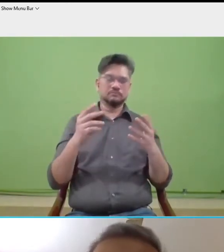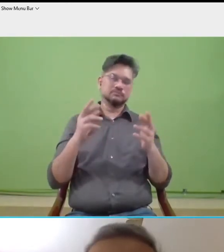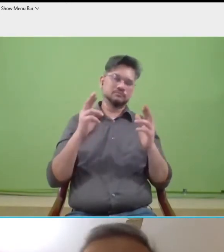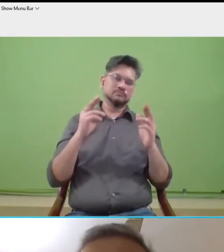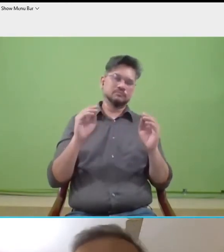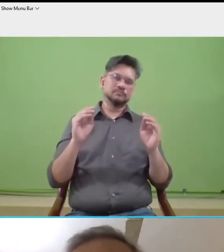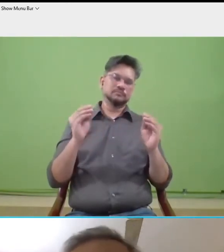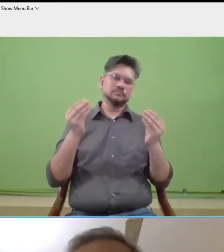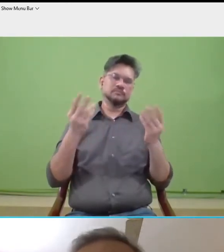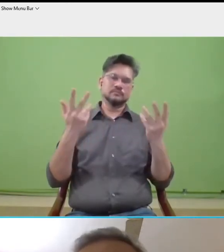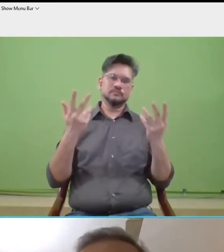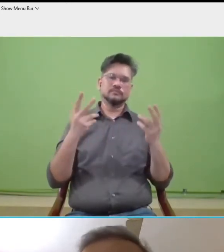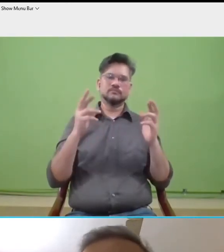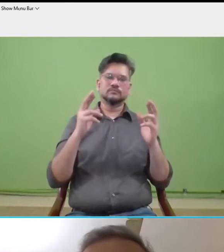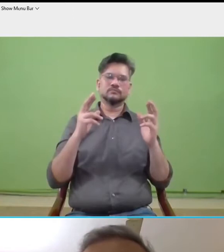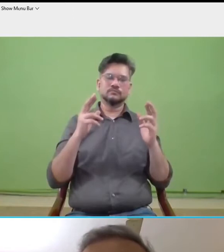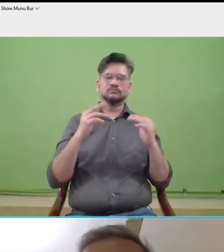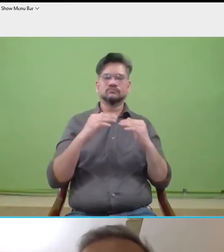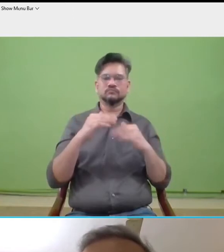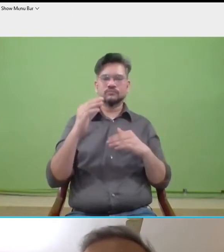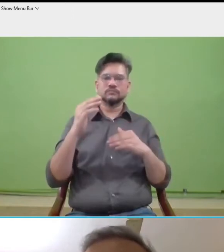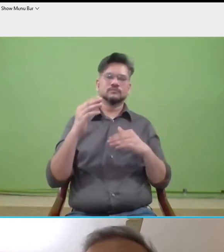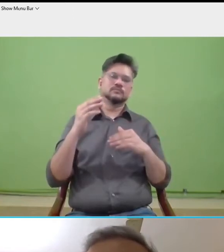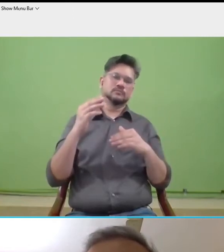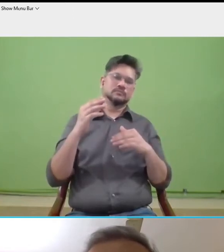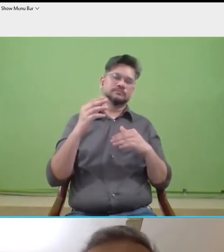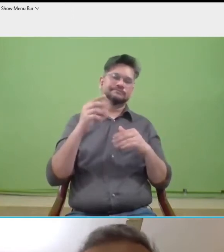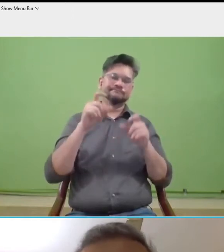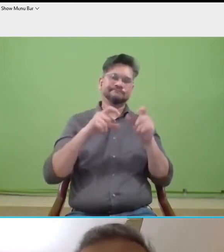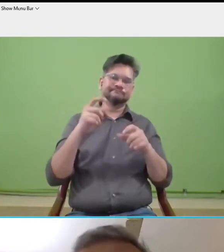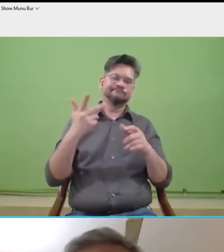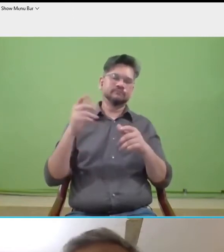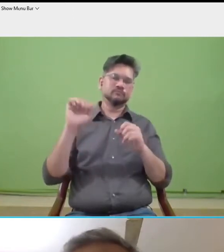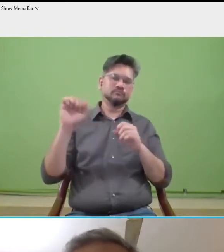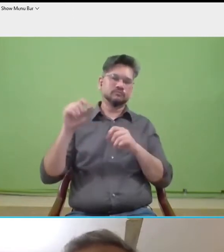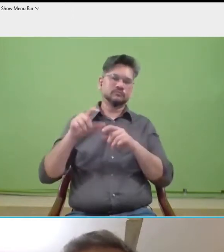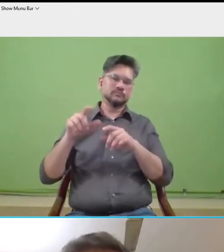hopefully there will be more people looking at linguistic structure of sign language